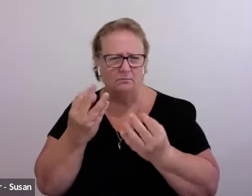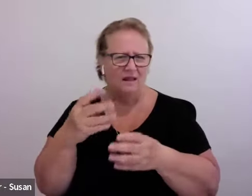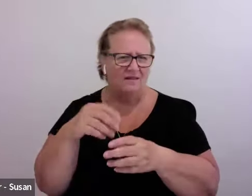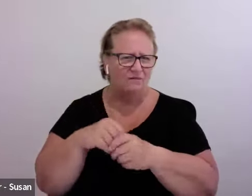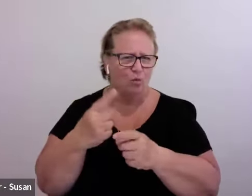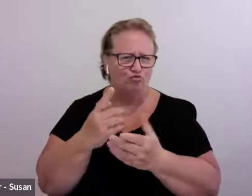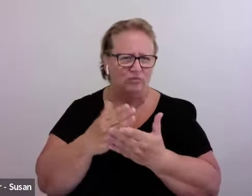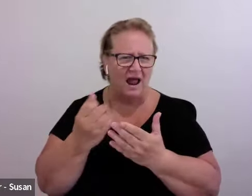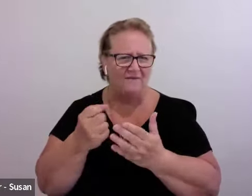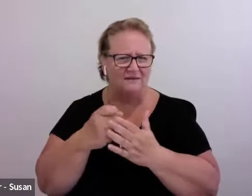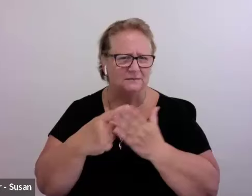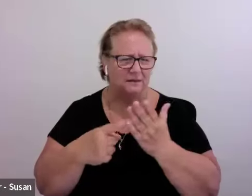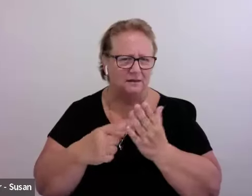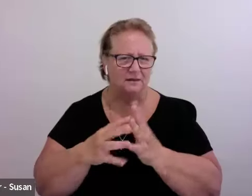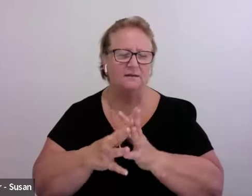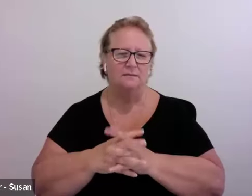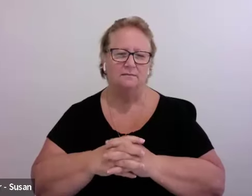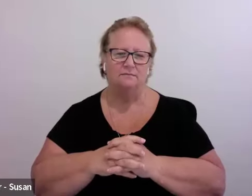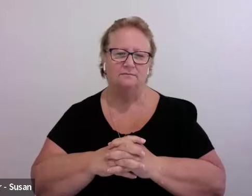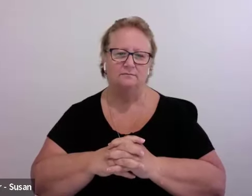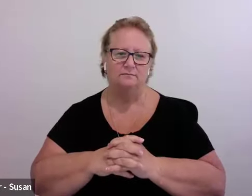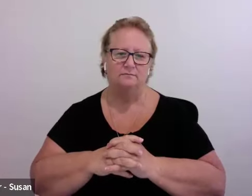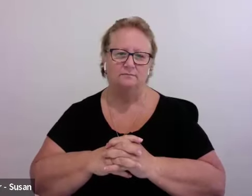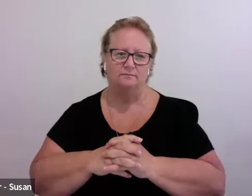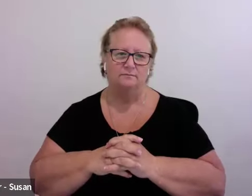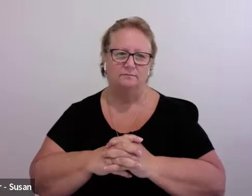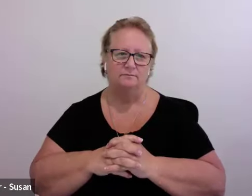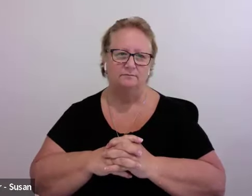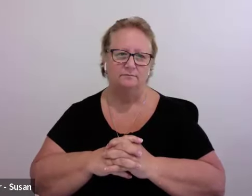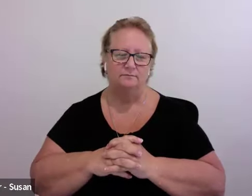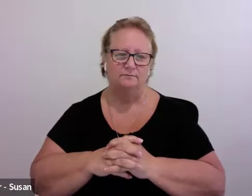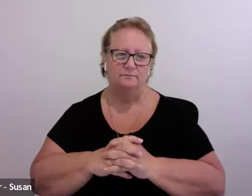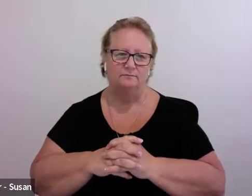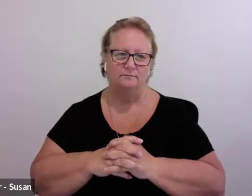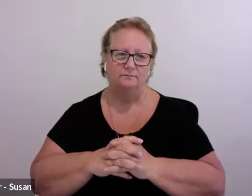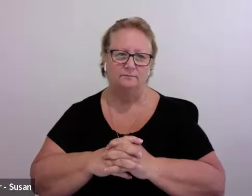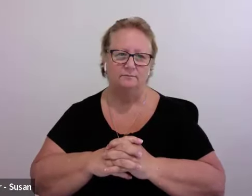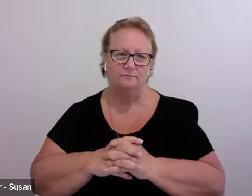caregivers as a proxy, the review panel might ask some questions why aren't people with intellectual disability